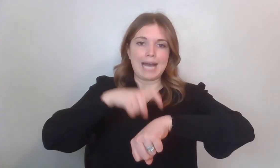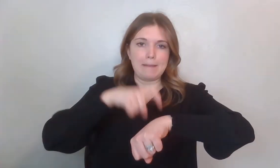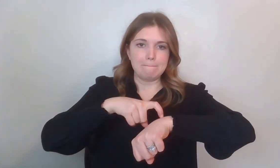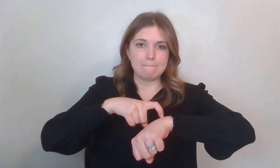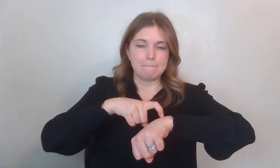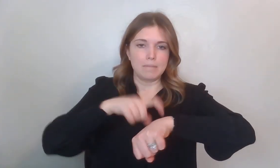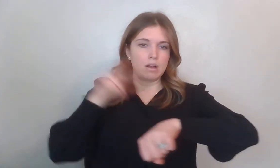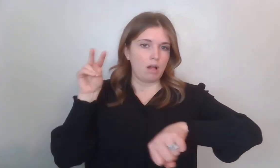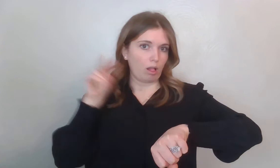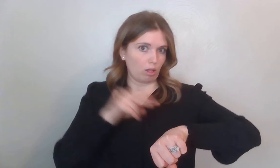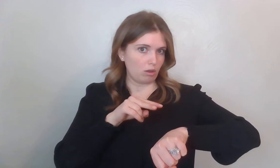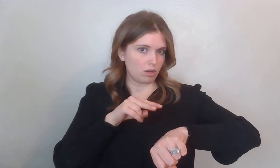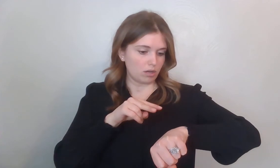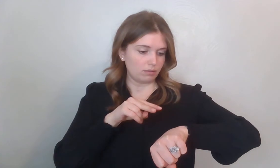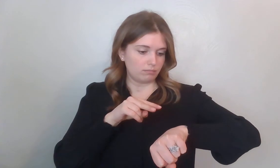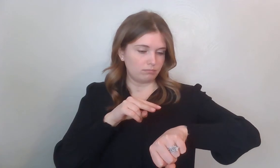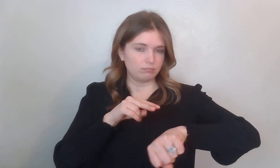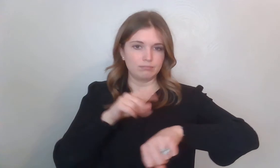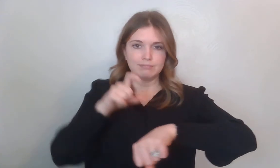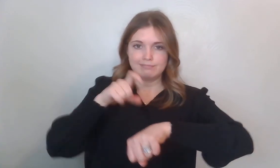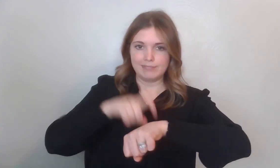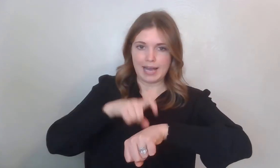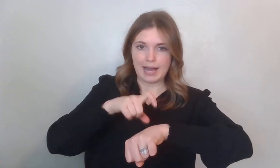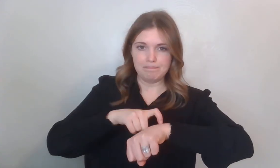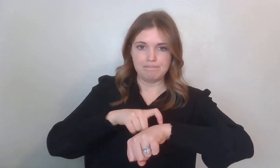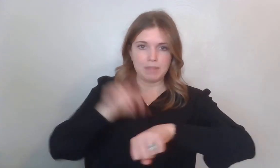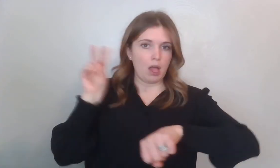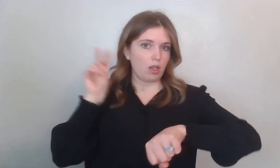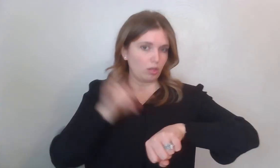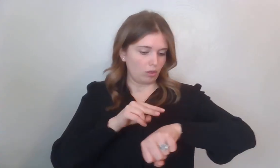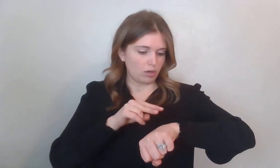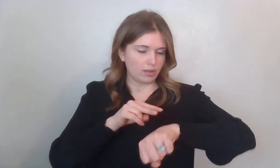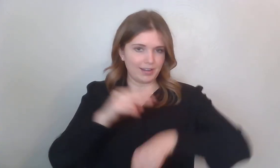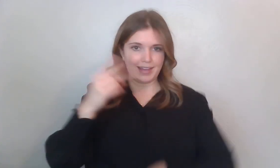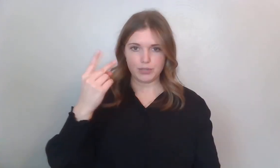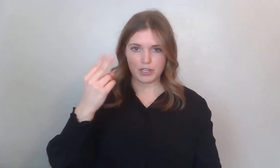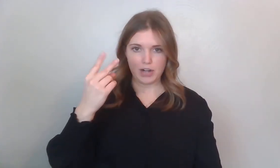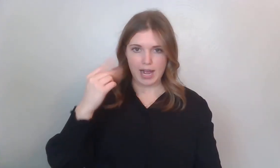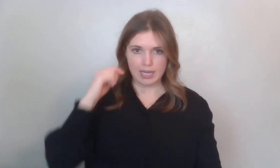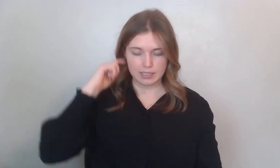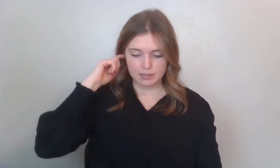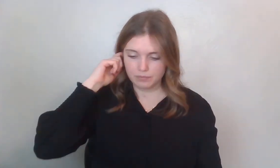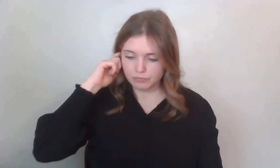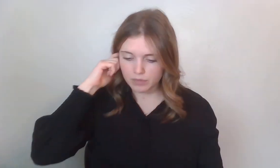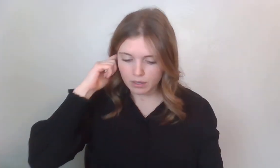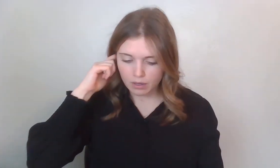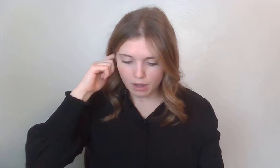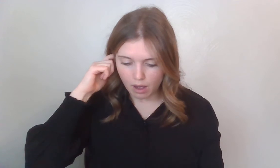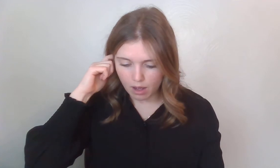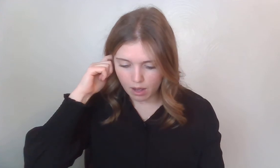TIME LOOK Again, those are your eyes um